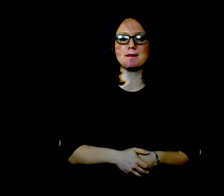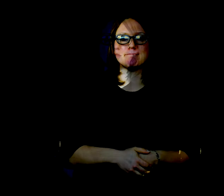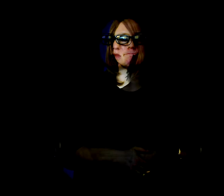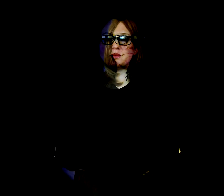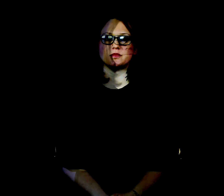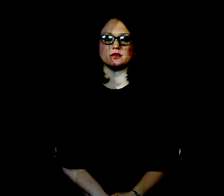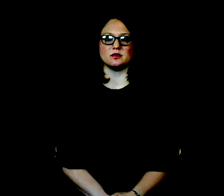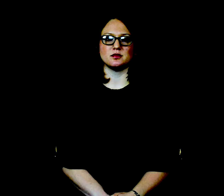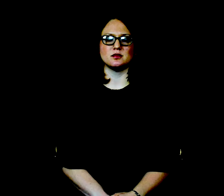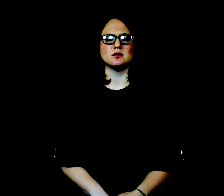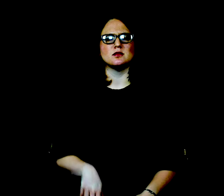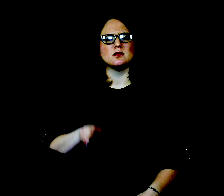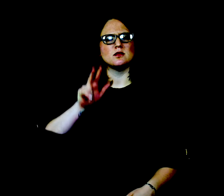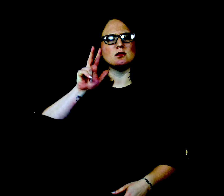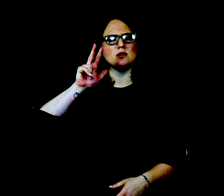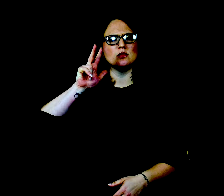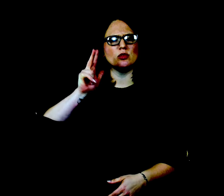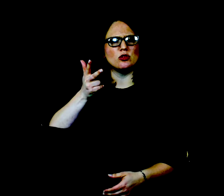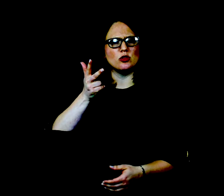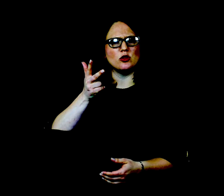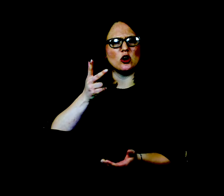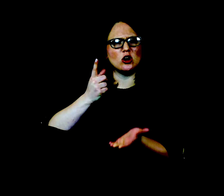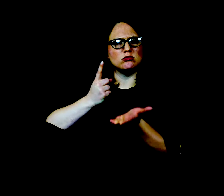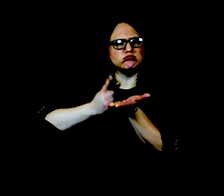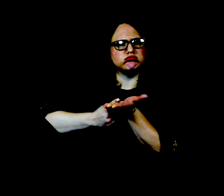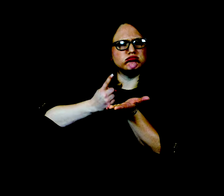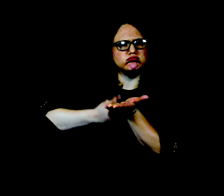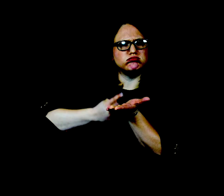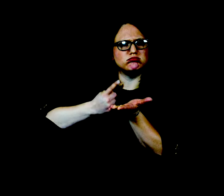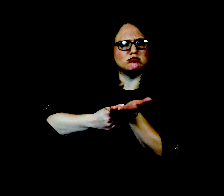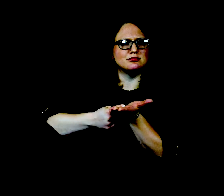Deaf Mentors: After the 2007 legislative session,